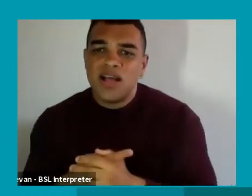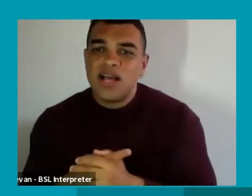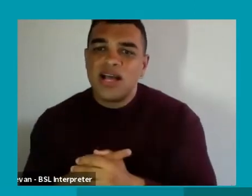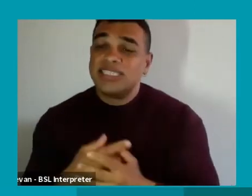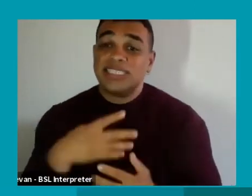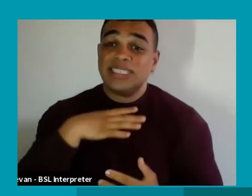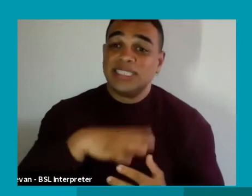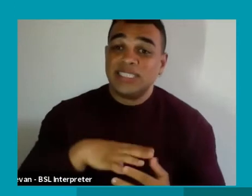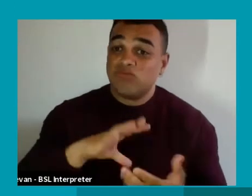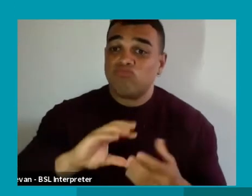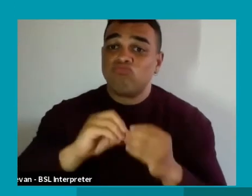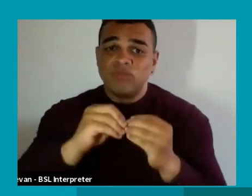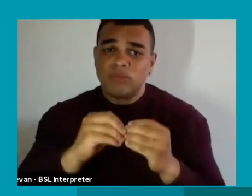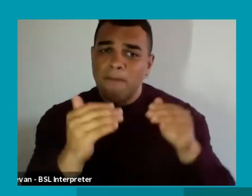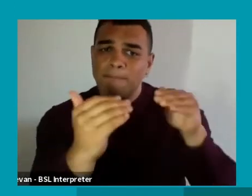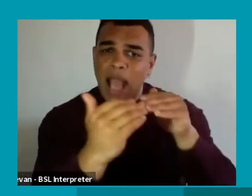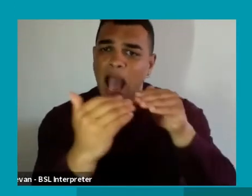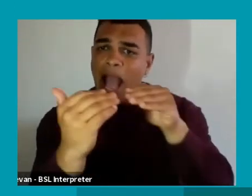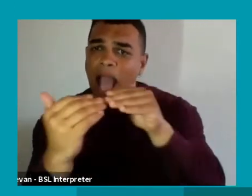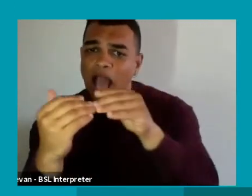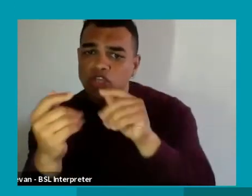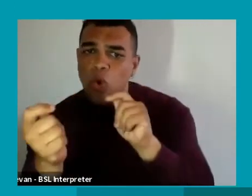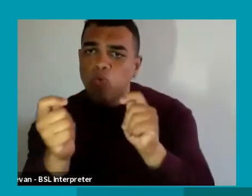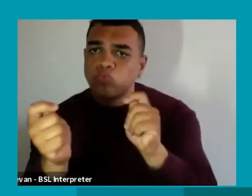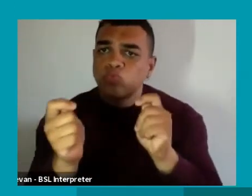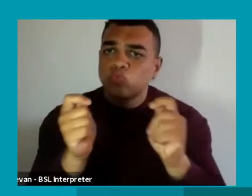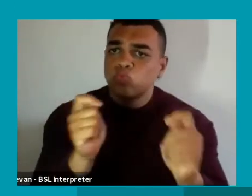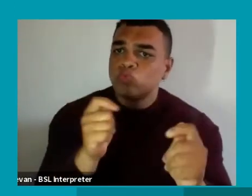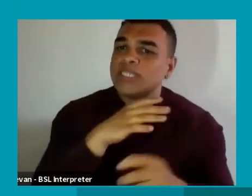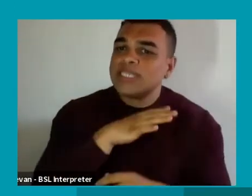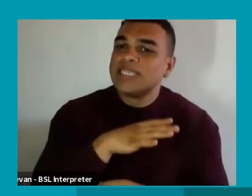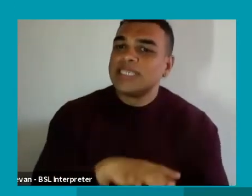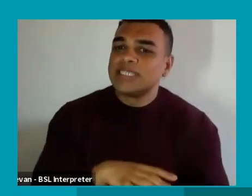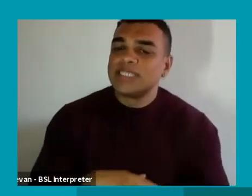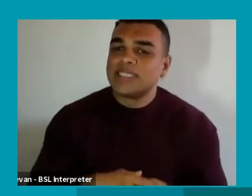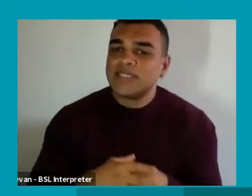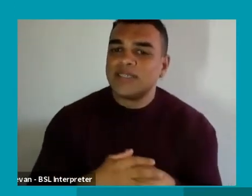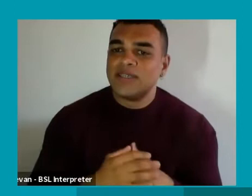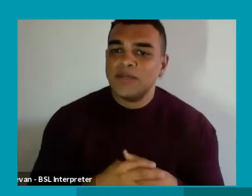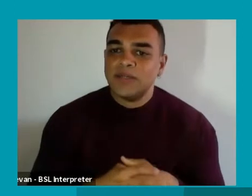Tammy, that's right, yeah. OK, so that's my 2 bit Intel Tammy, No, that's brilliant. No and it's it's right,